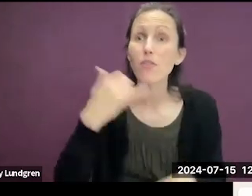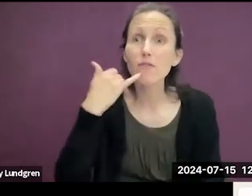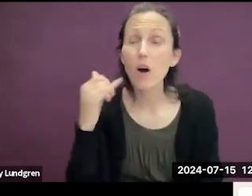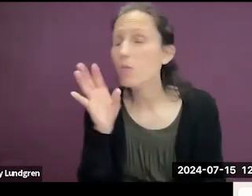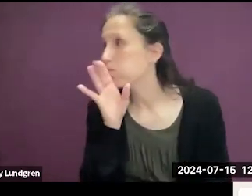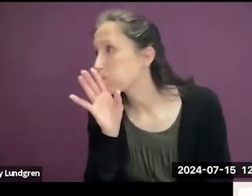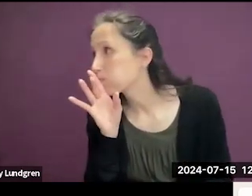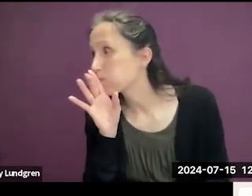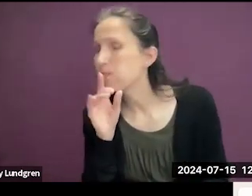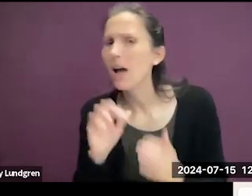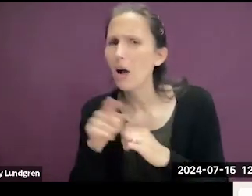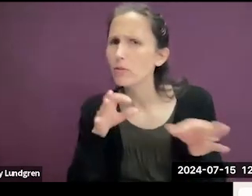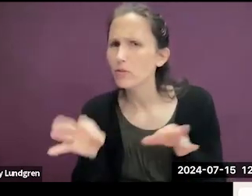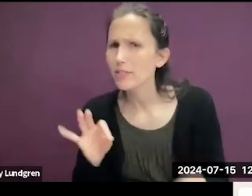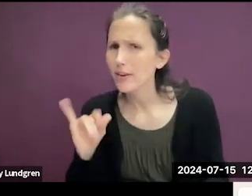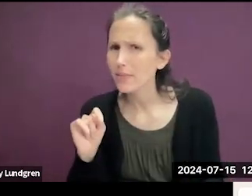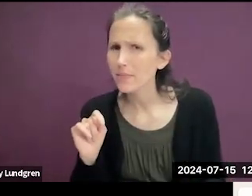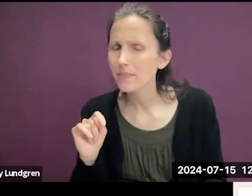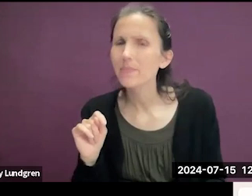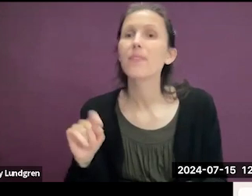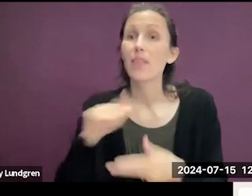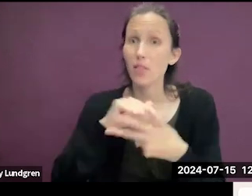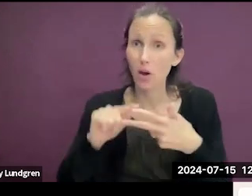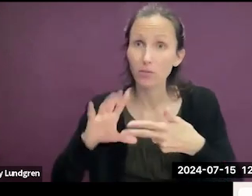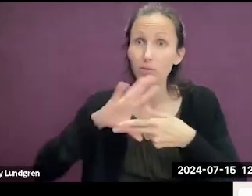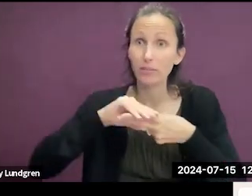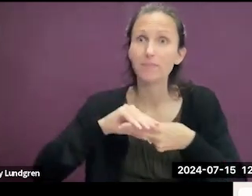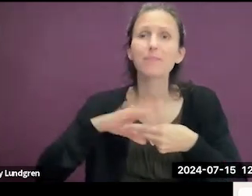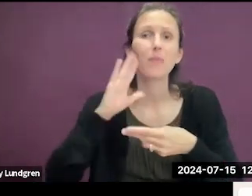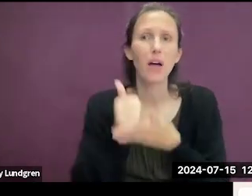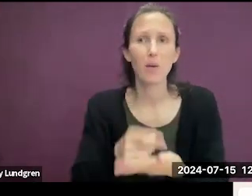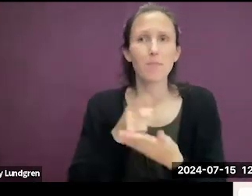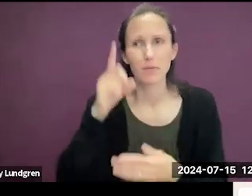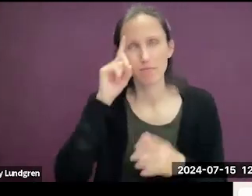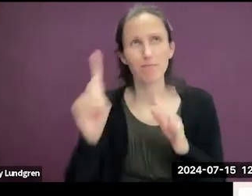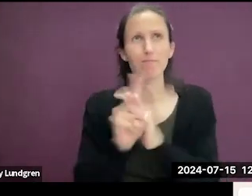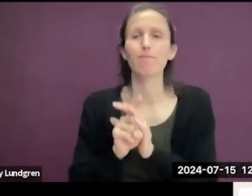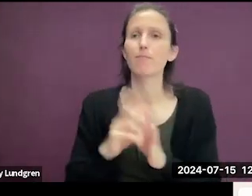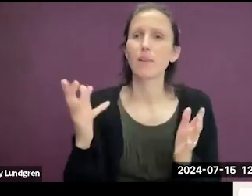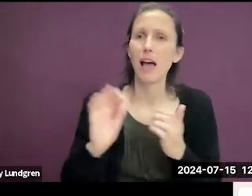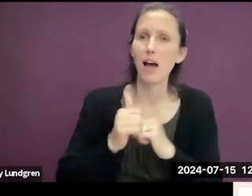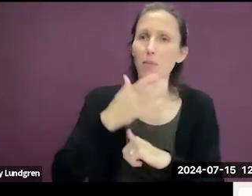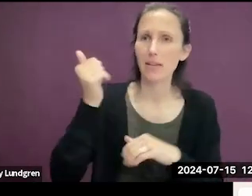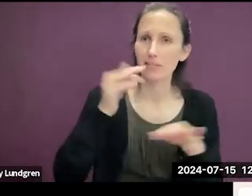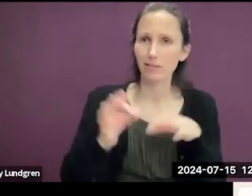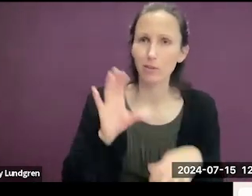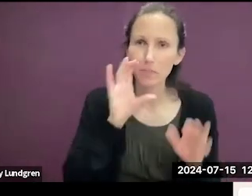will help you figure out what you need to write as the alt-text for your image. And then, lastly, just a very quick tip.